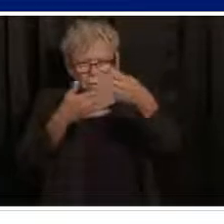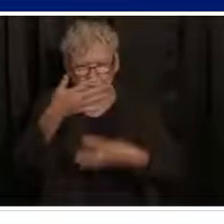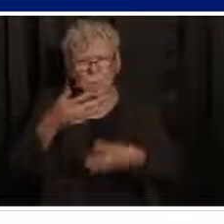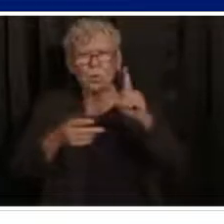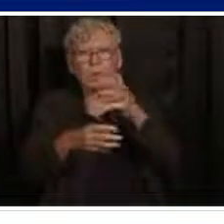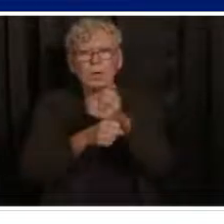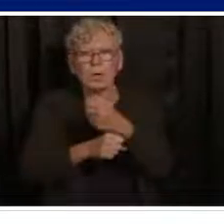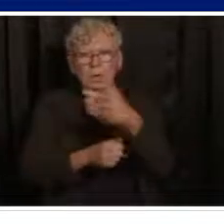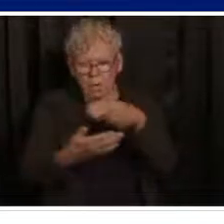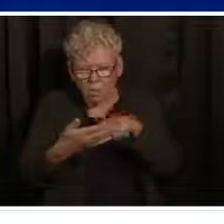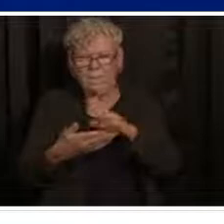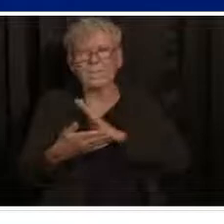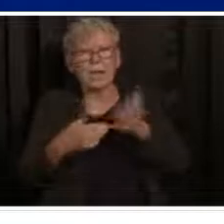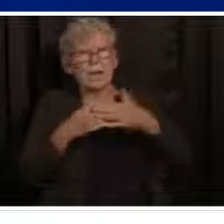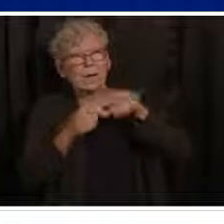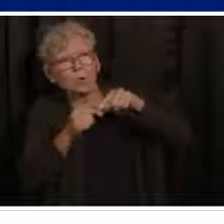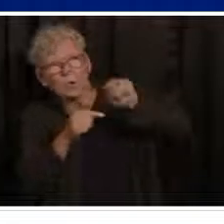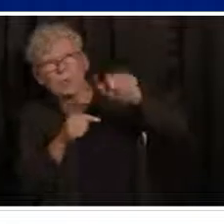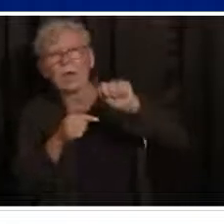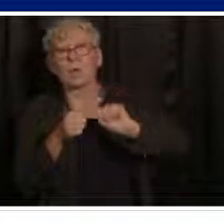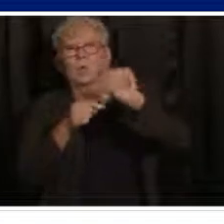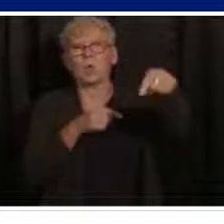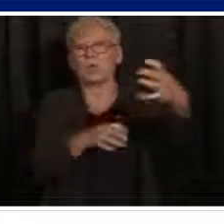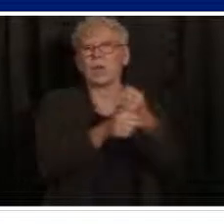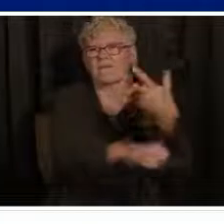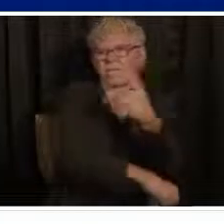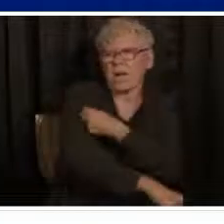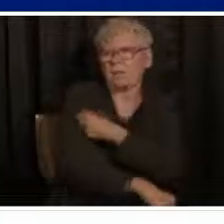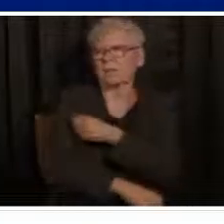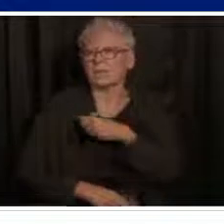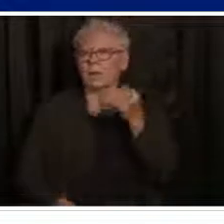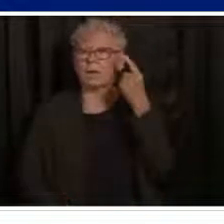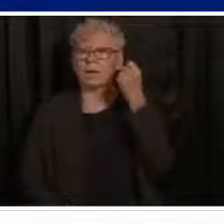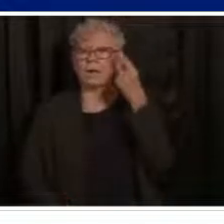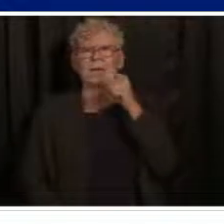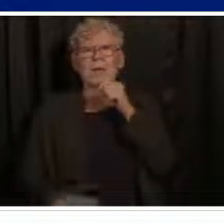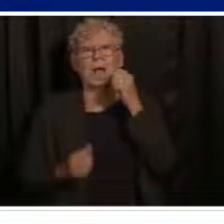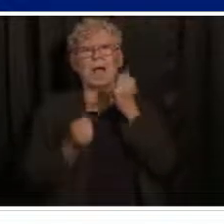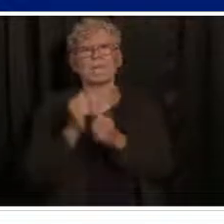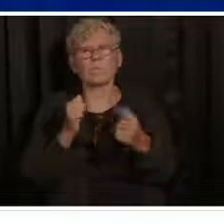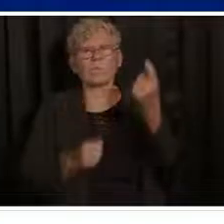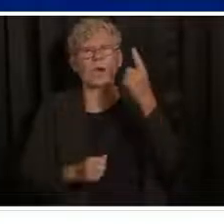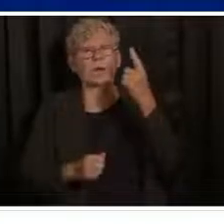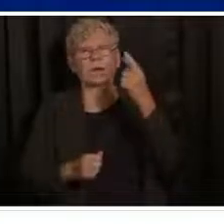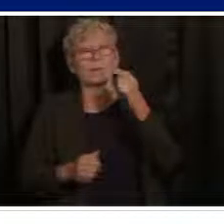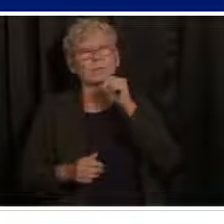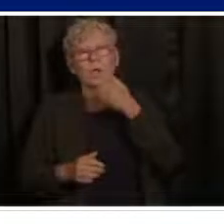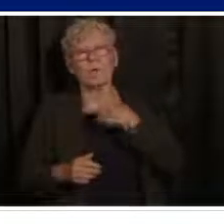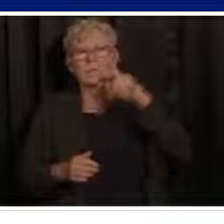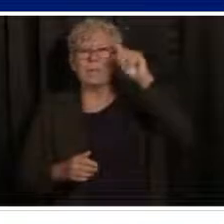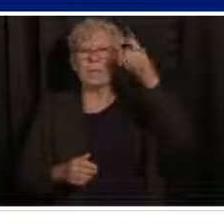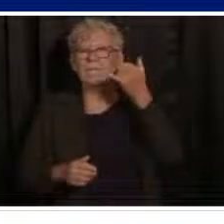know not that not everyone's online and we understand that not everyone has a smartphone. We don't want anyone to be left